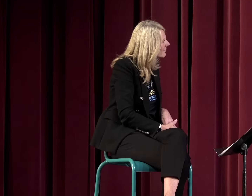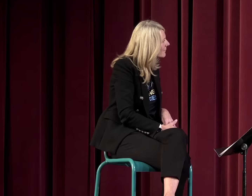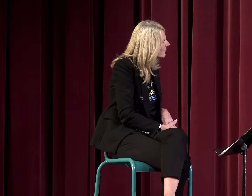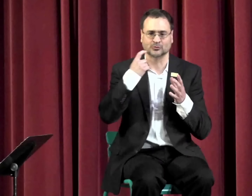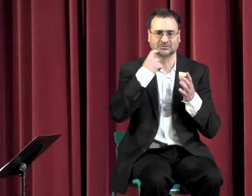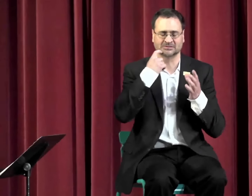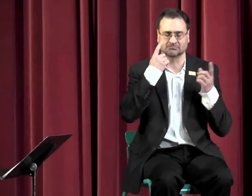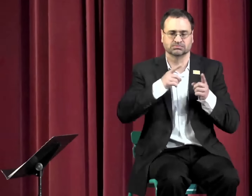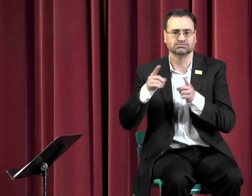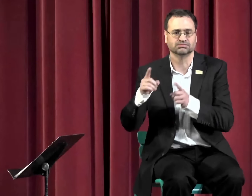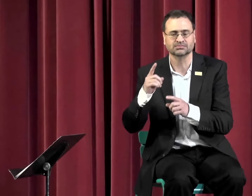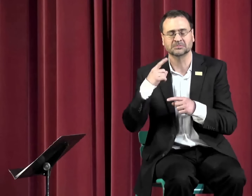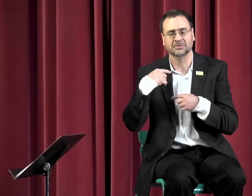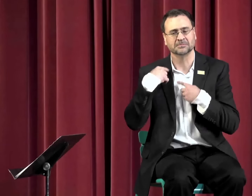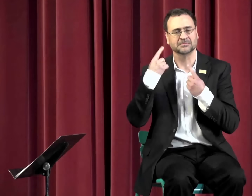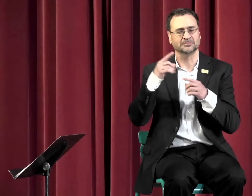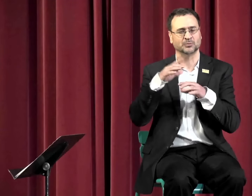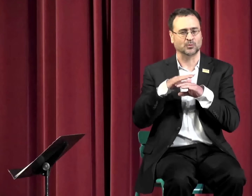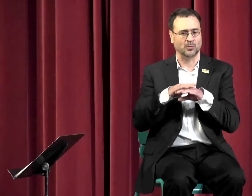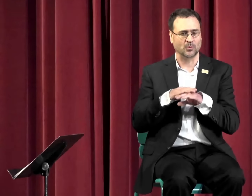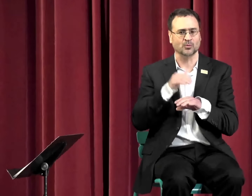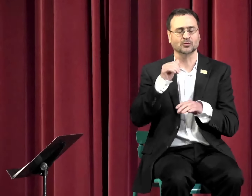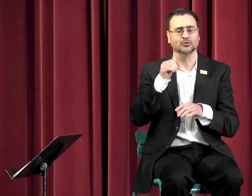There is a lot that happened in most recent news when it